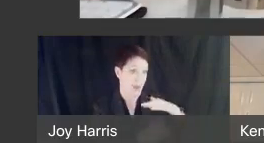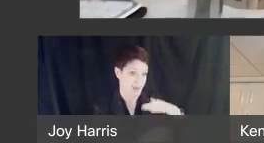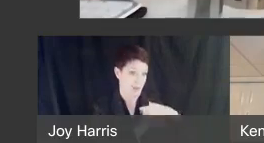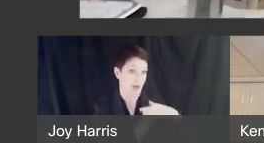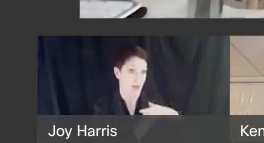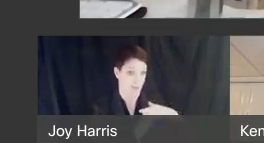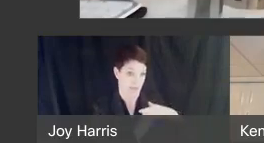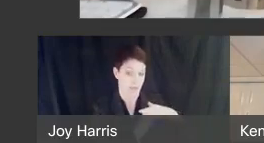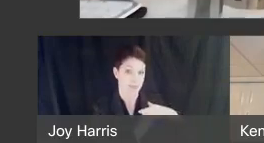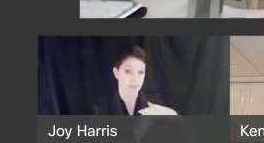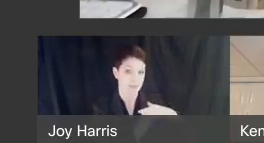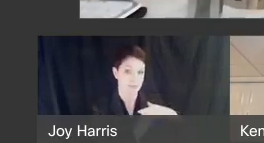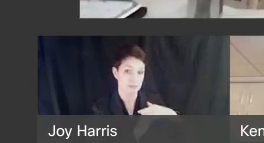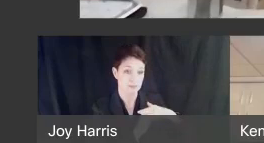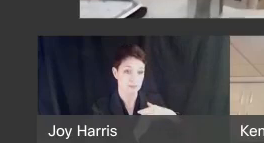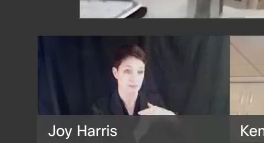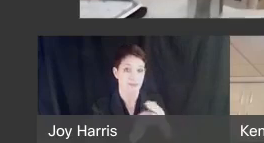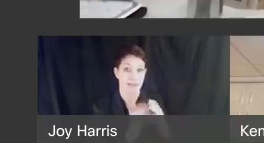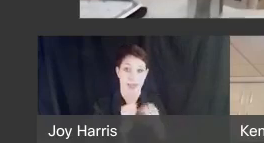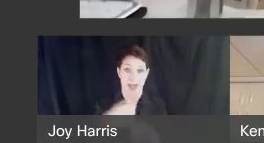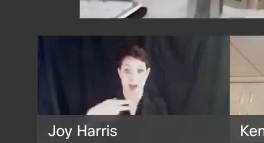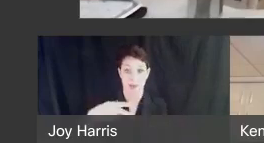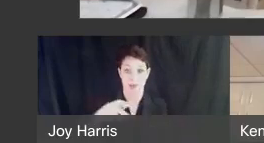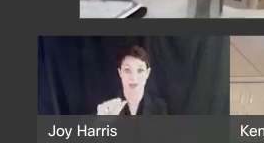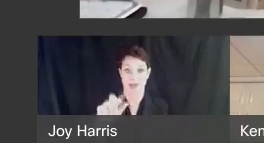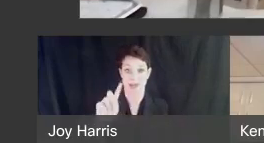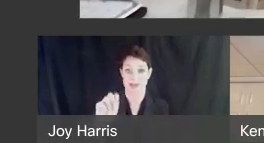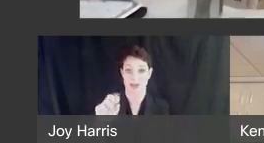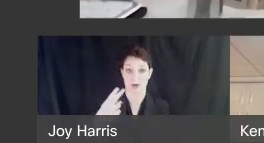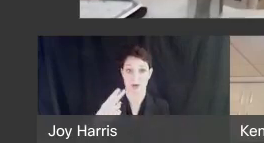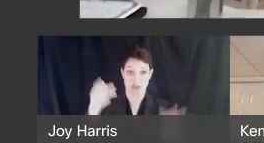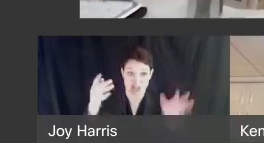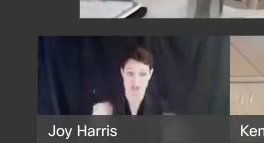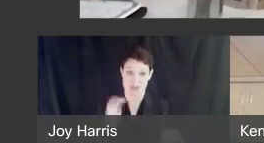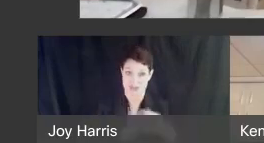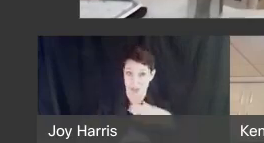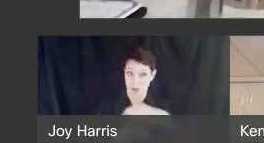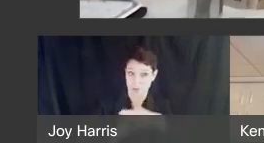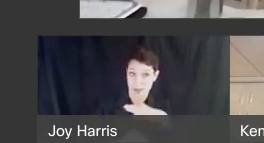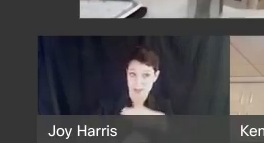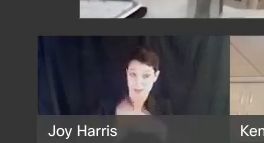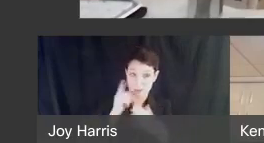In terms of how PADOH determines our maximum for a particular county, you'd have to ask them.